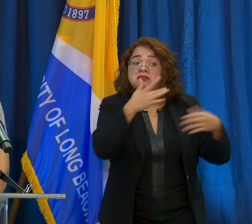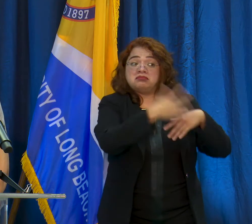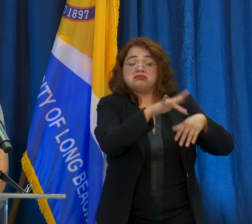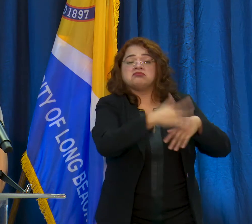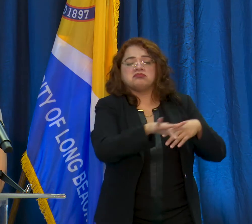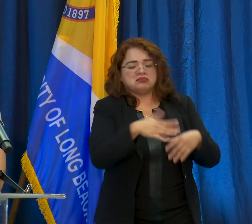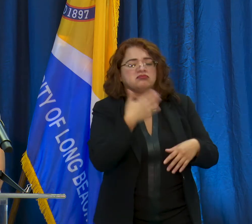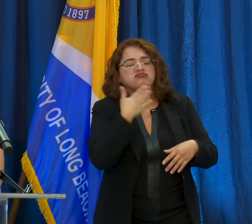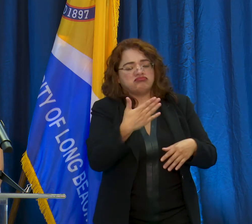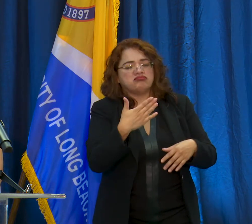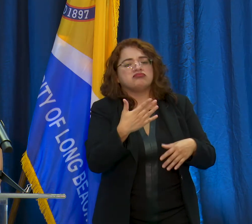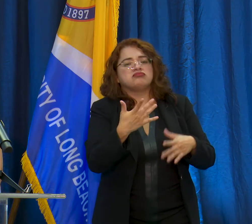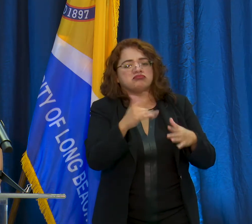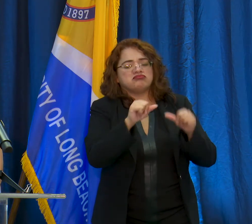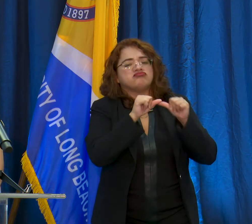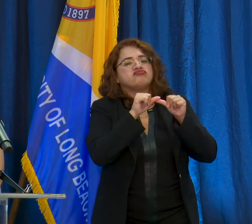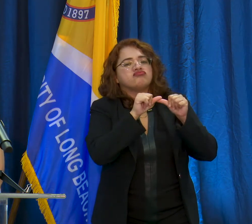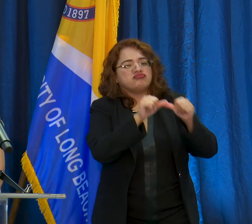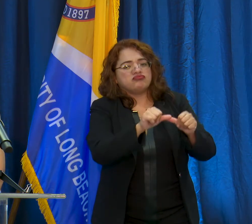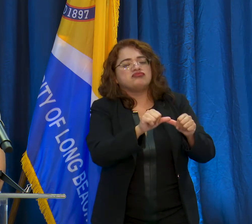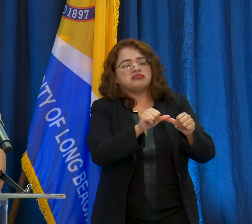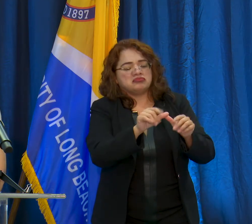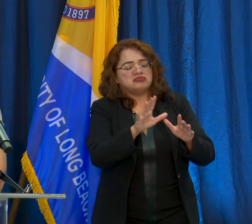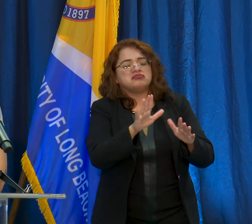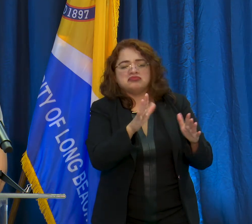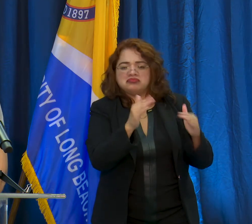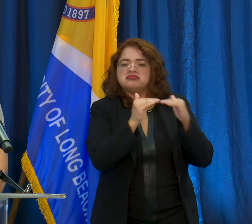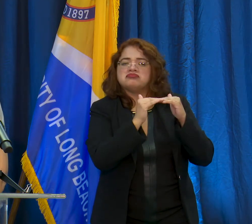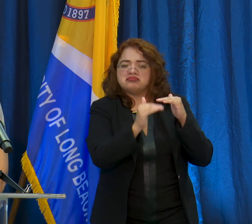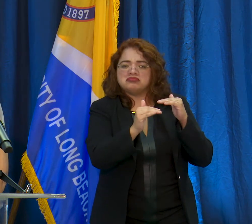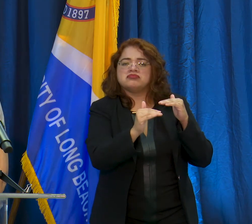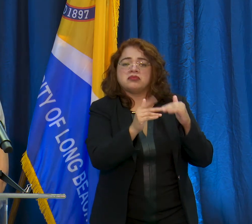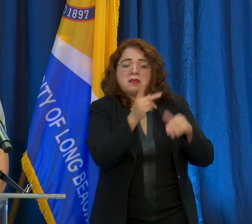capacity that we need to take care of the patients who are coming in both with